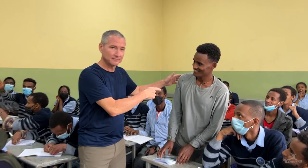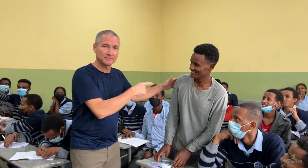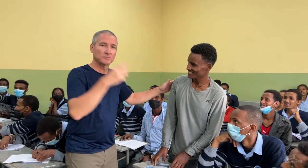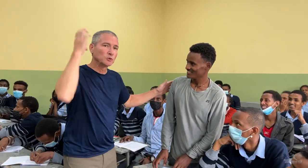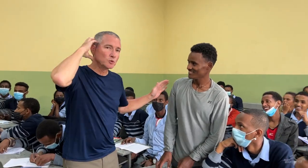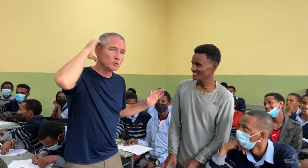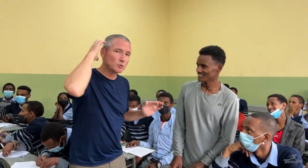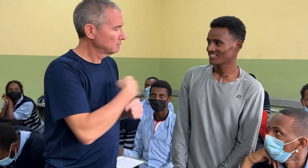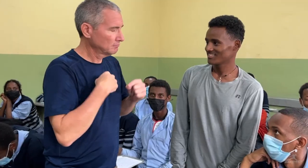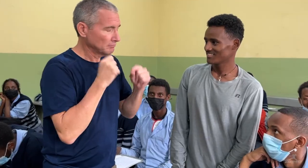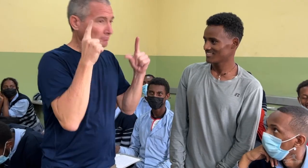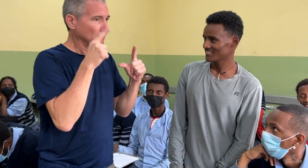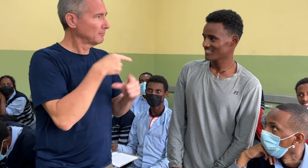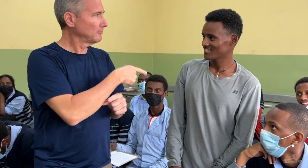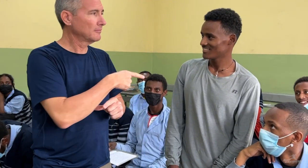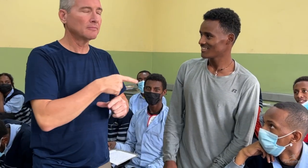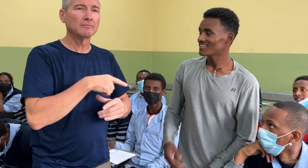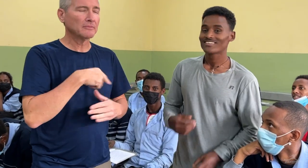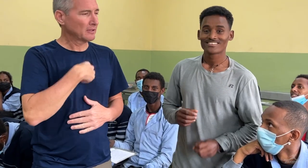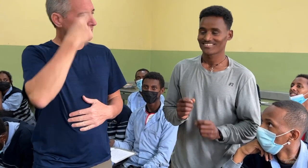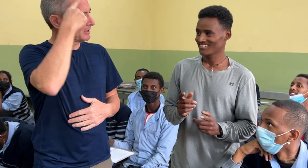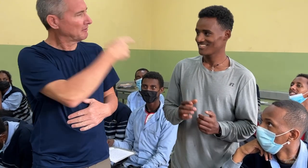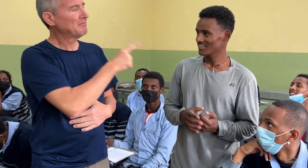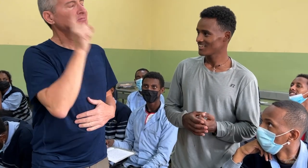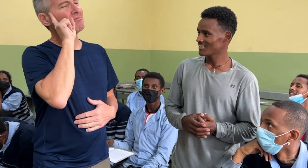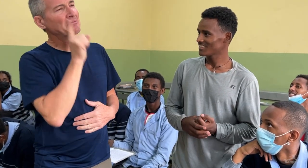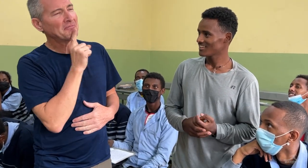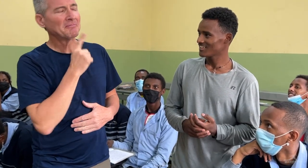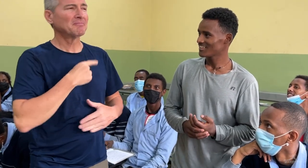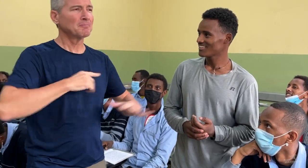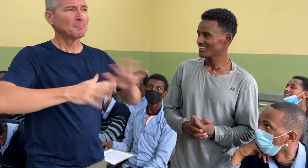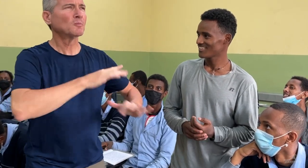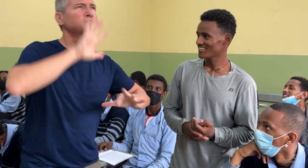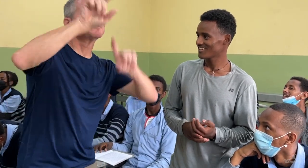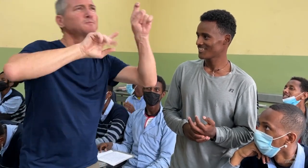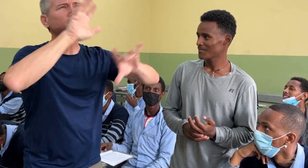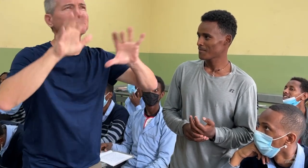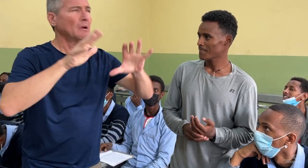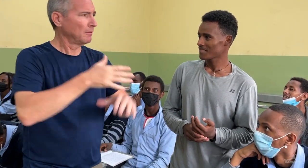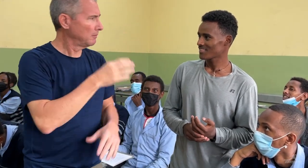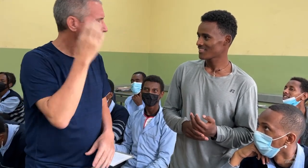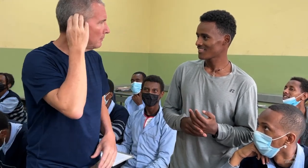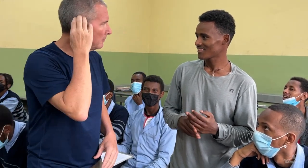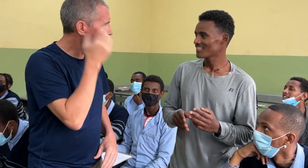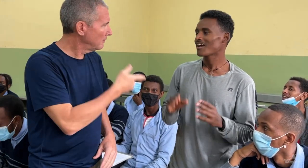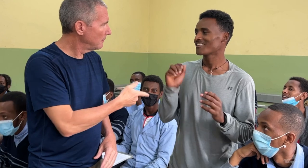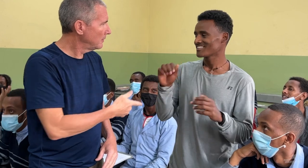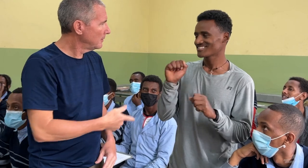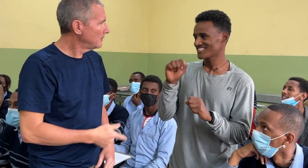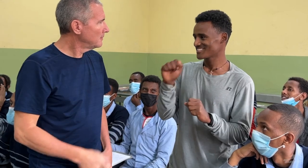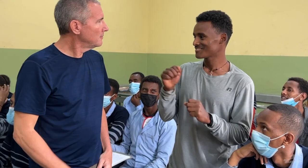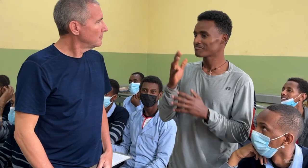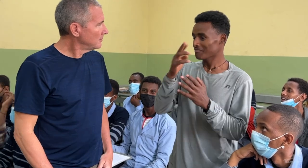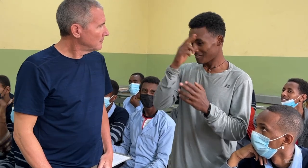They are also hearing. I was surprised! I thought you were Deaf. You could understand me very easily. Yeah!